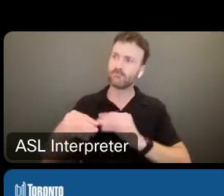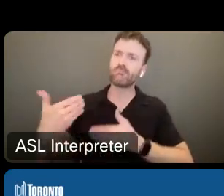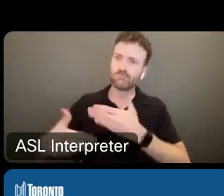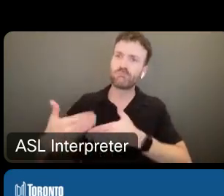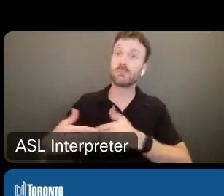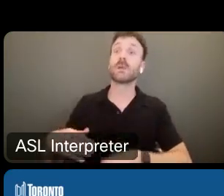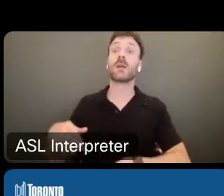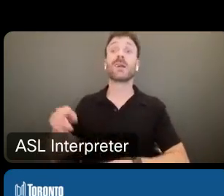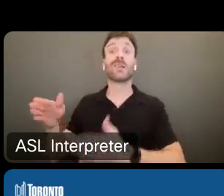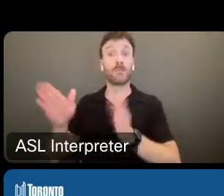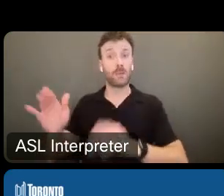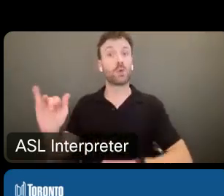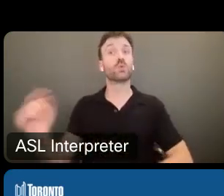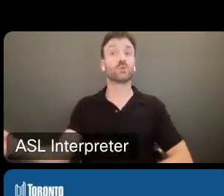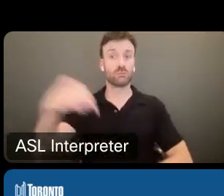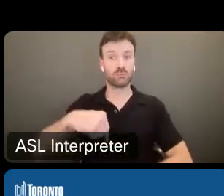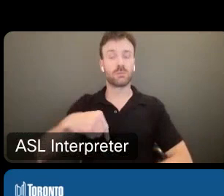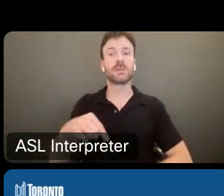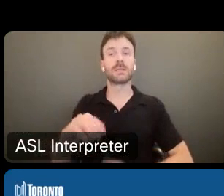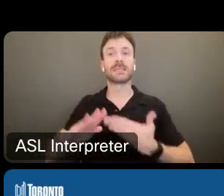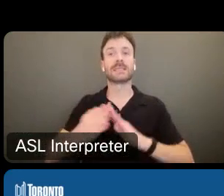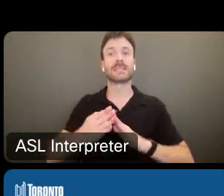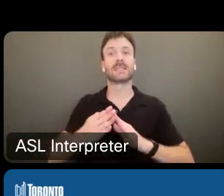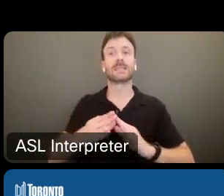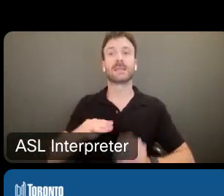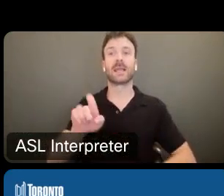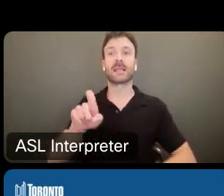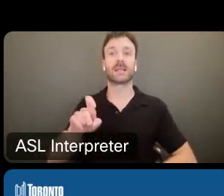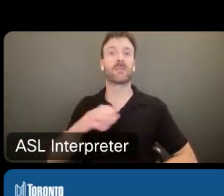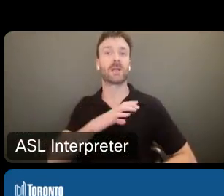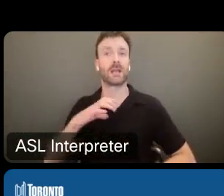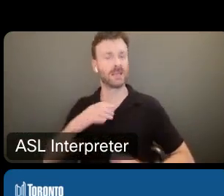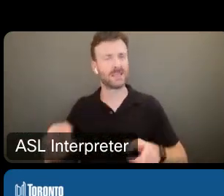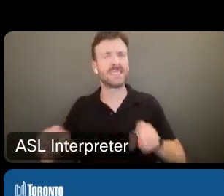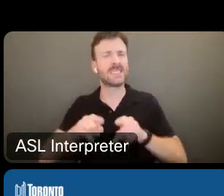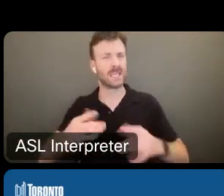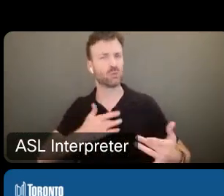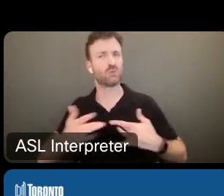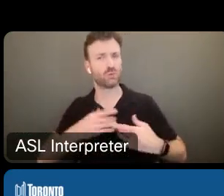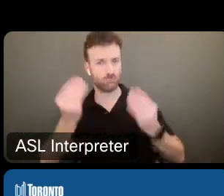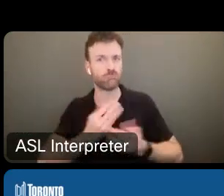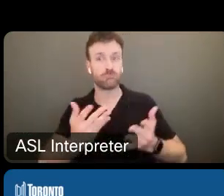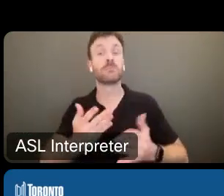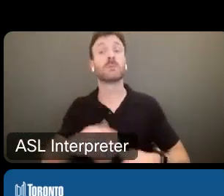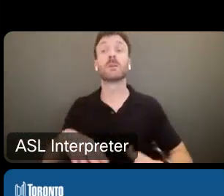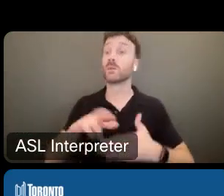came to the city's Executive Committee and expressed similar concerns. And as a result, City Council requested that the general